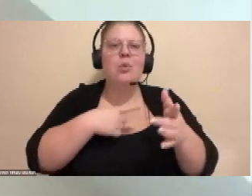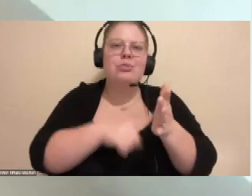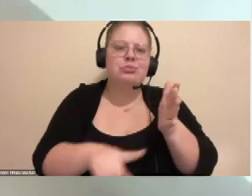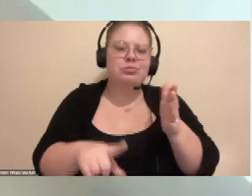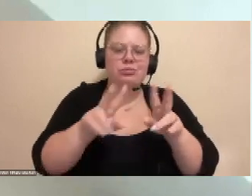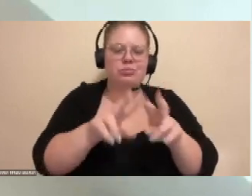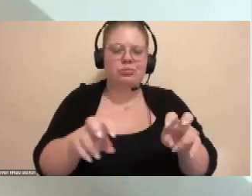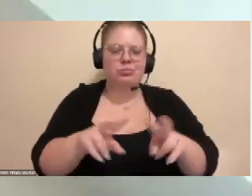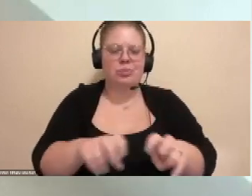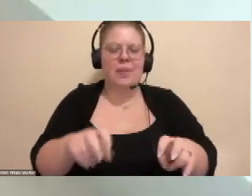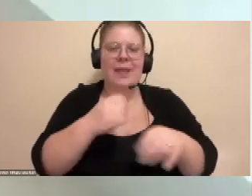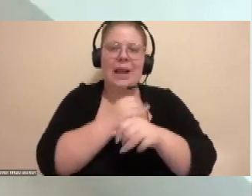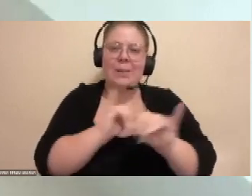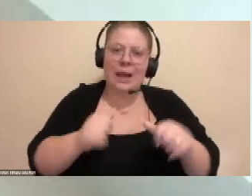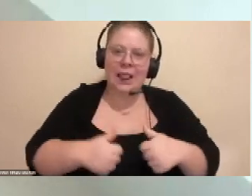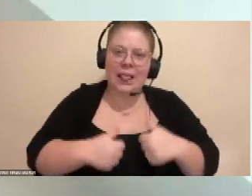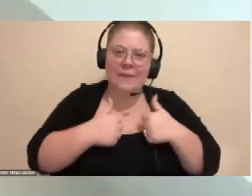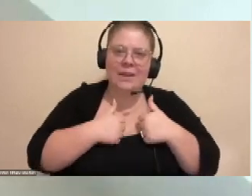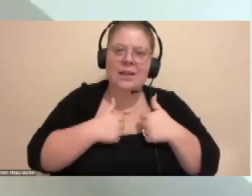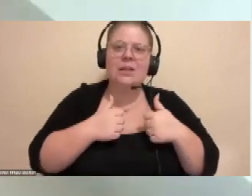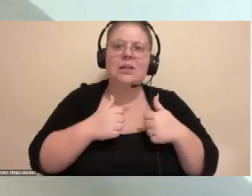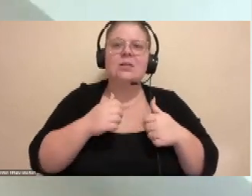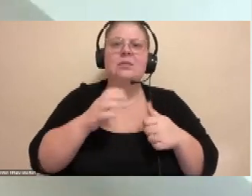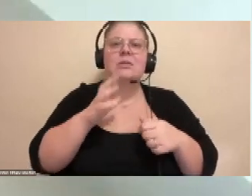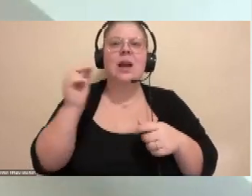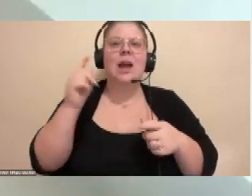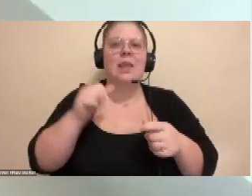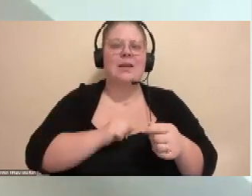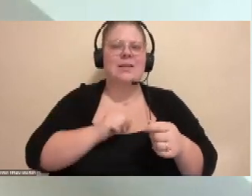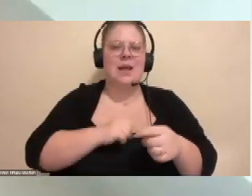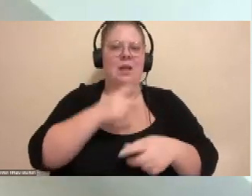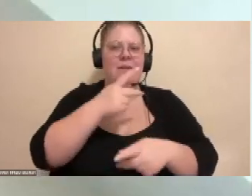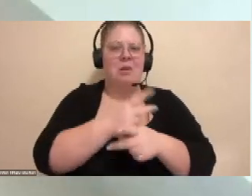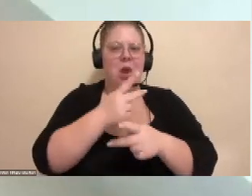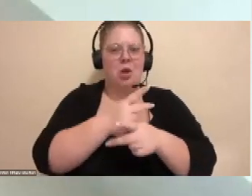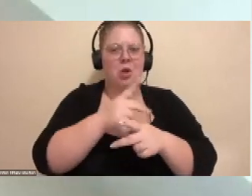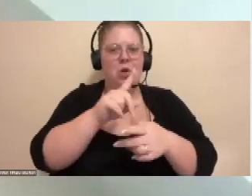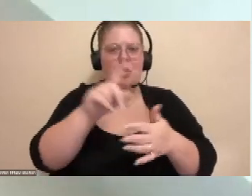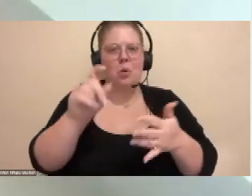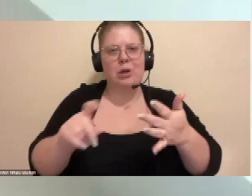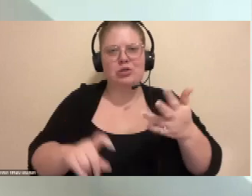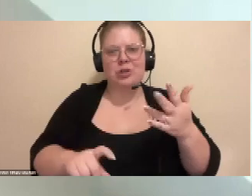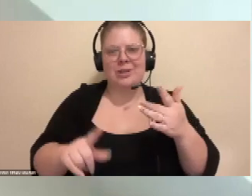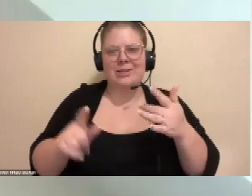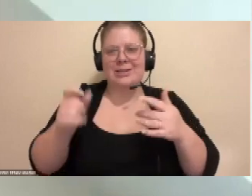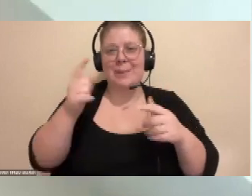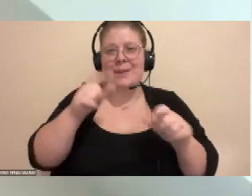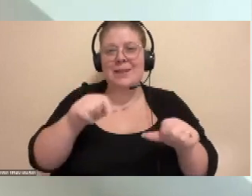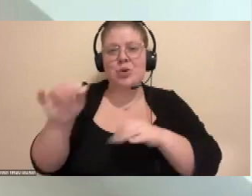and the self care questions as a proxy for LTSS need.